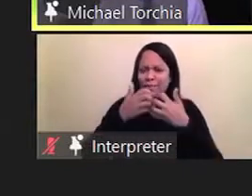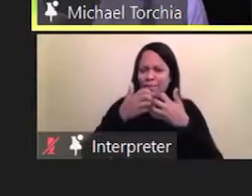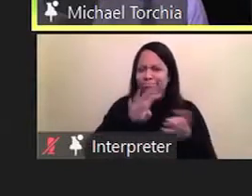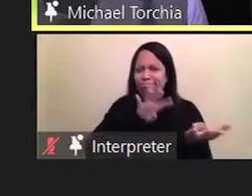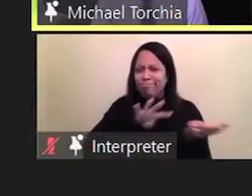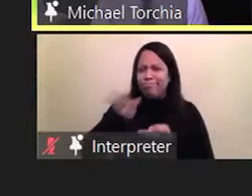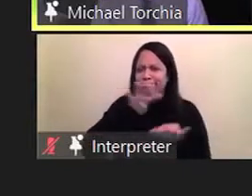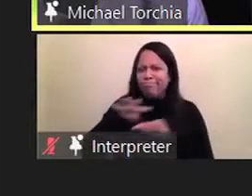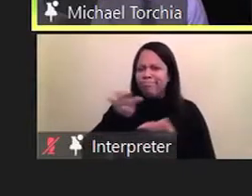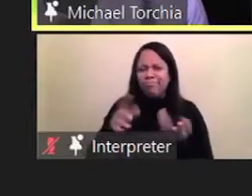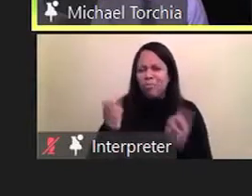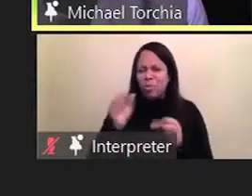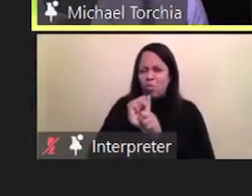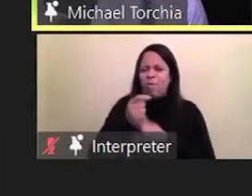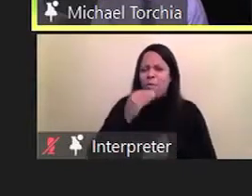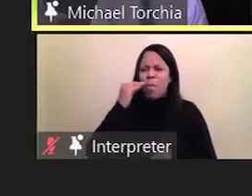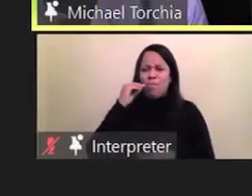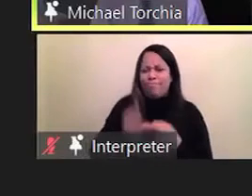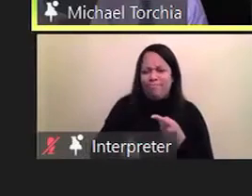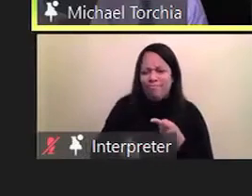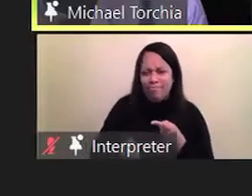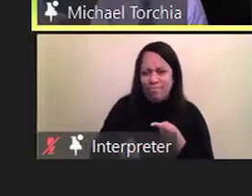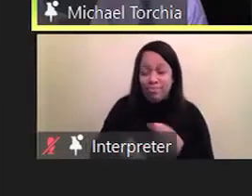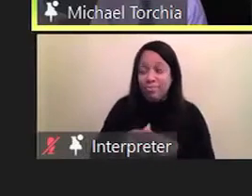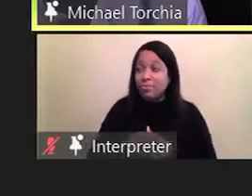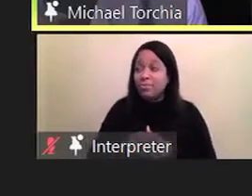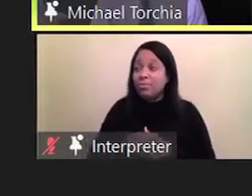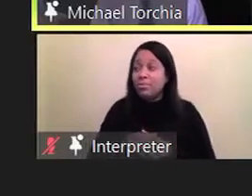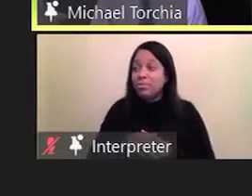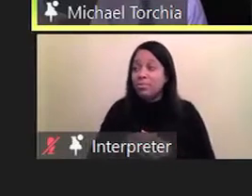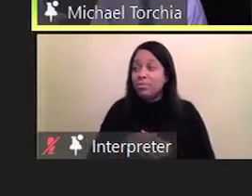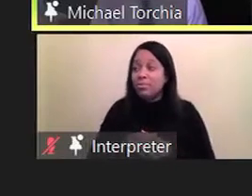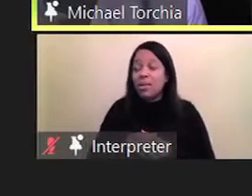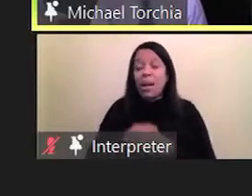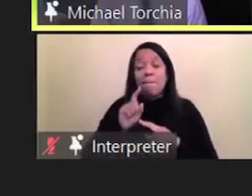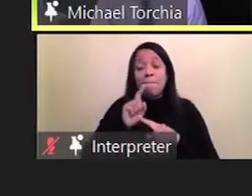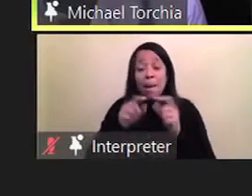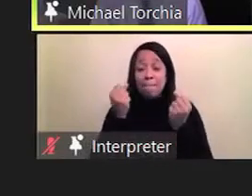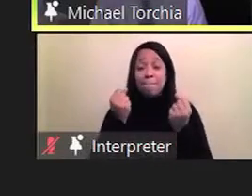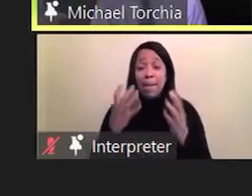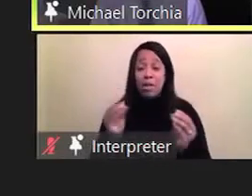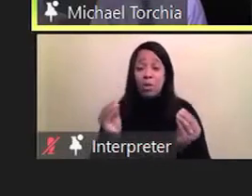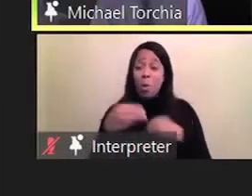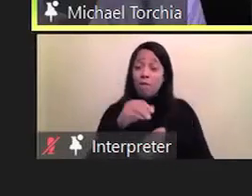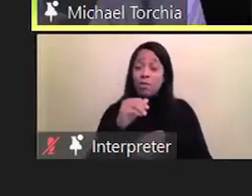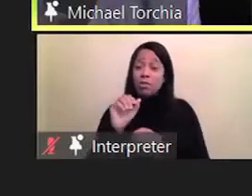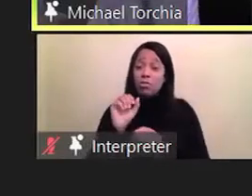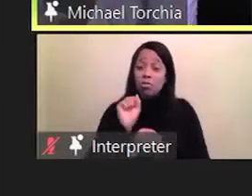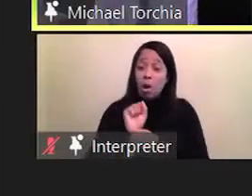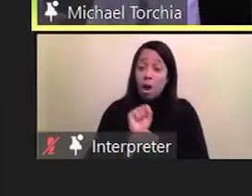But those jobs, a lot of office jobs, that you can do from home, we think going forward,